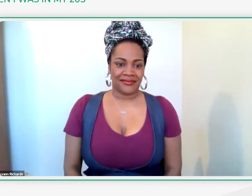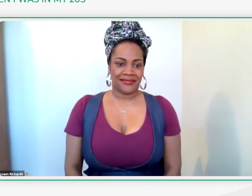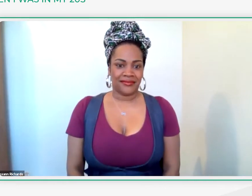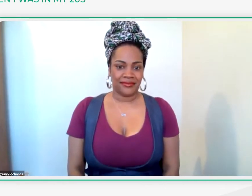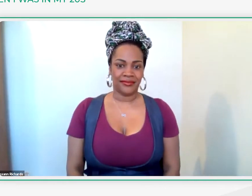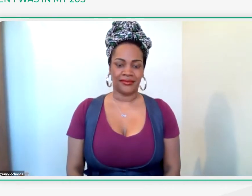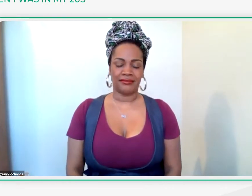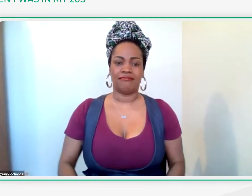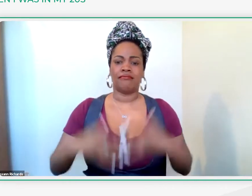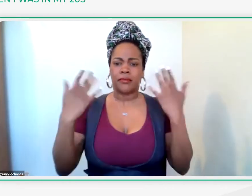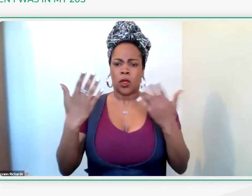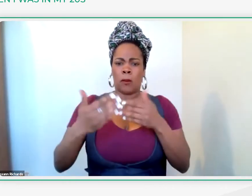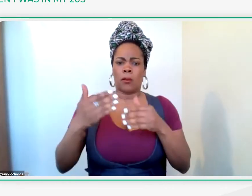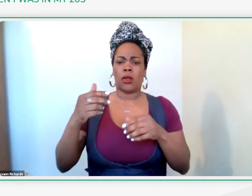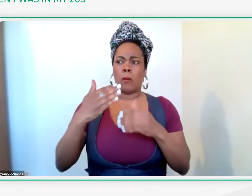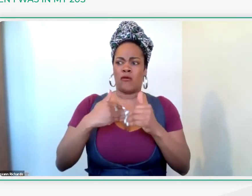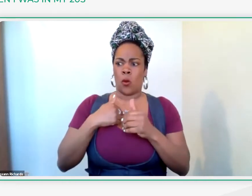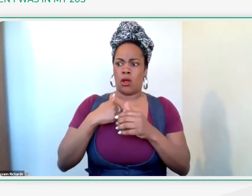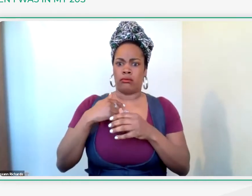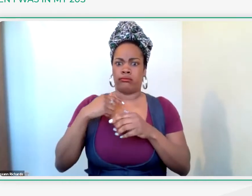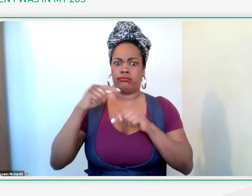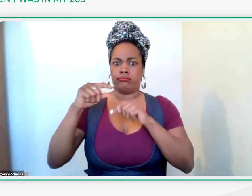Let's go ahead and flip to the next slide.